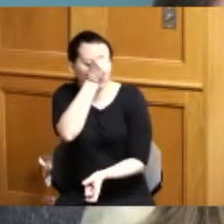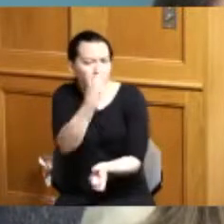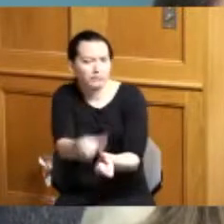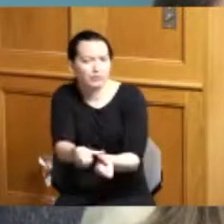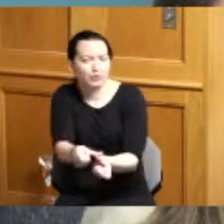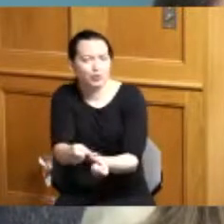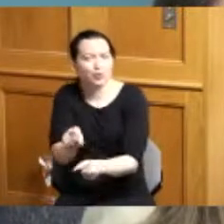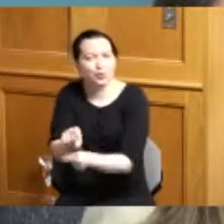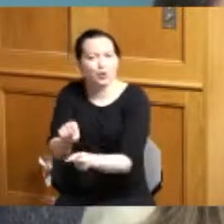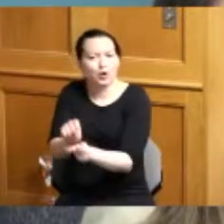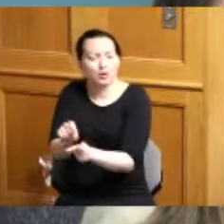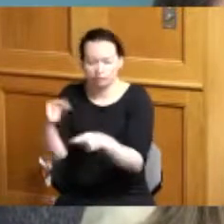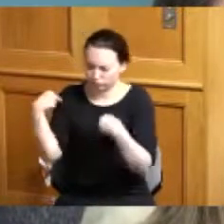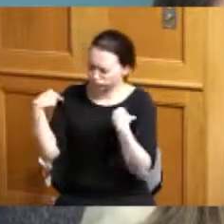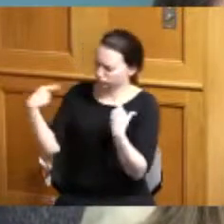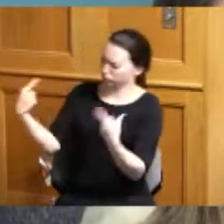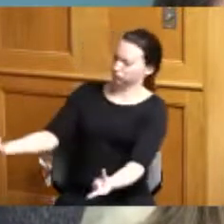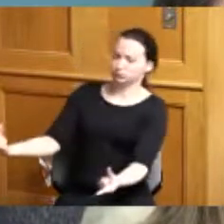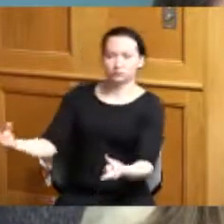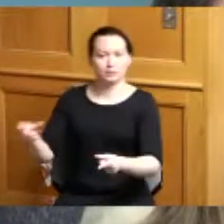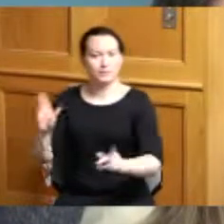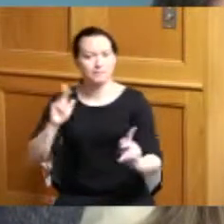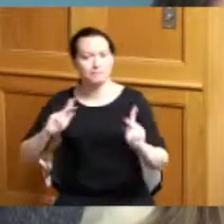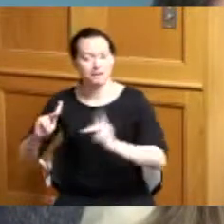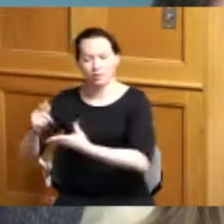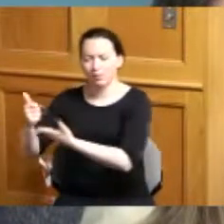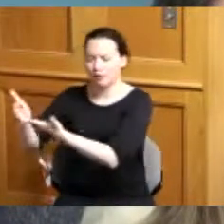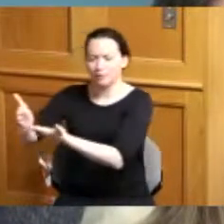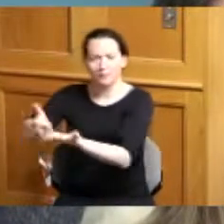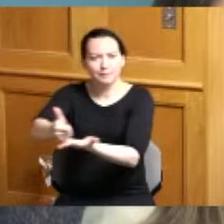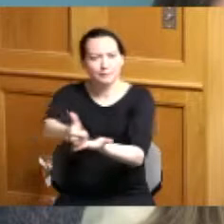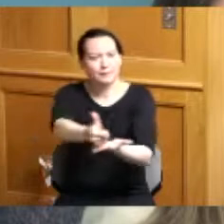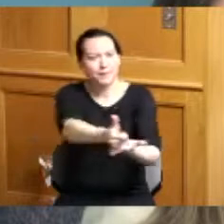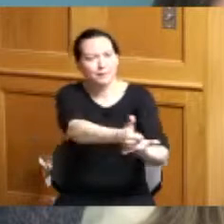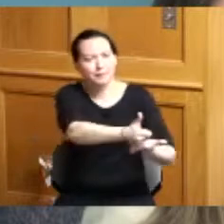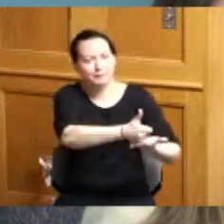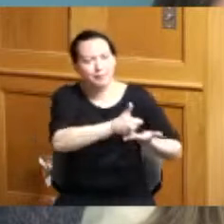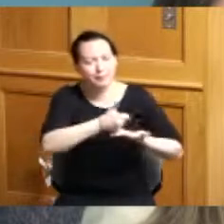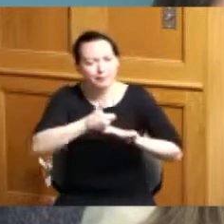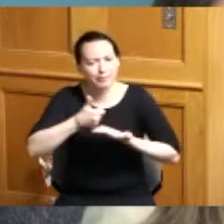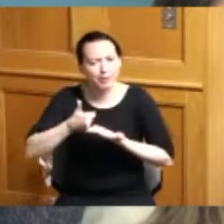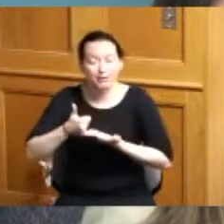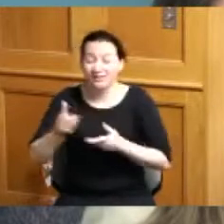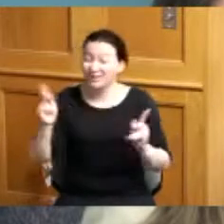the work that he has done and the people that he has helped I'm sure there's people out there who